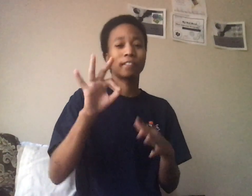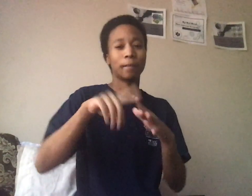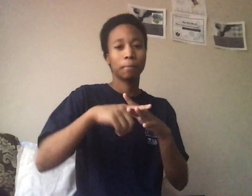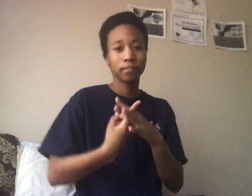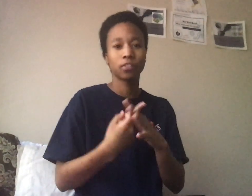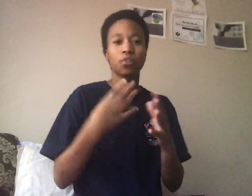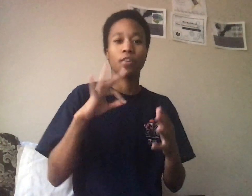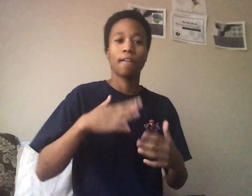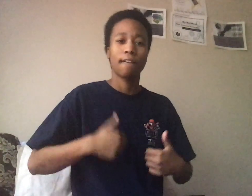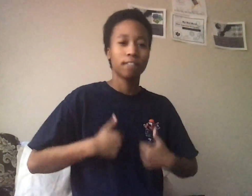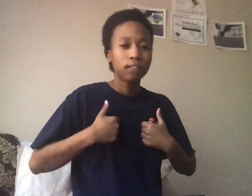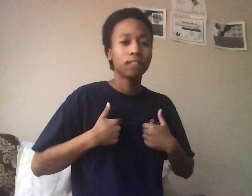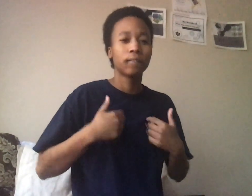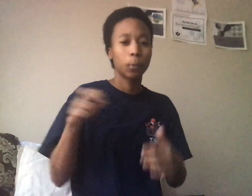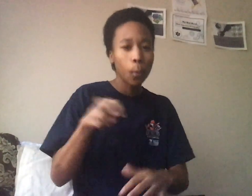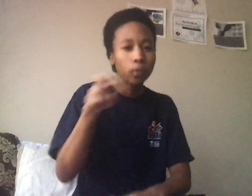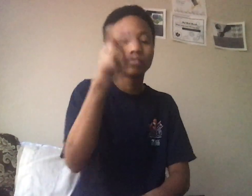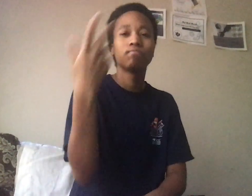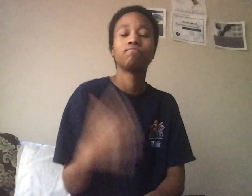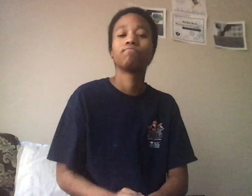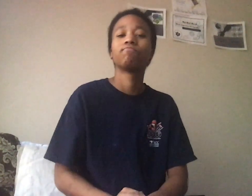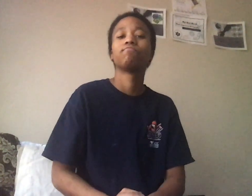really, being of my life journey.